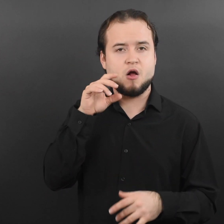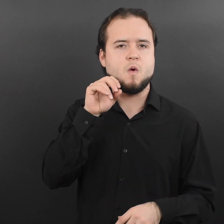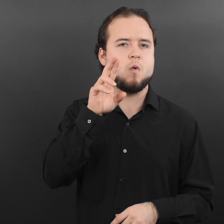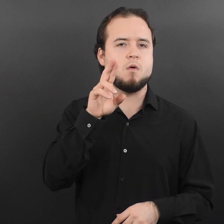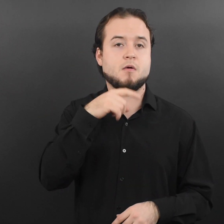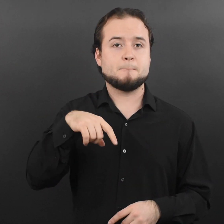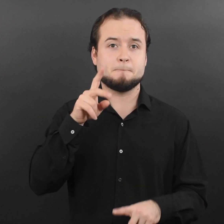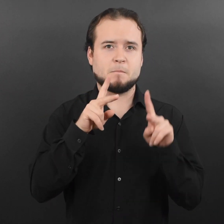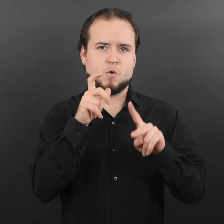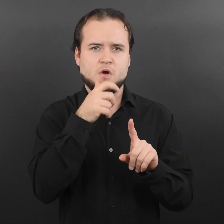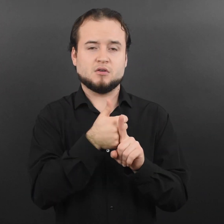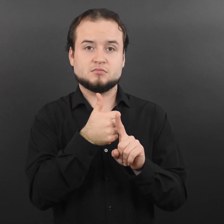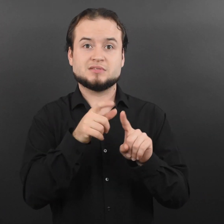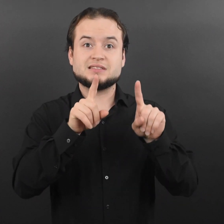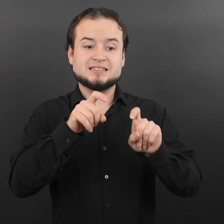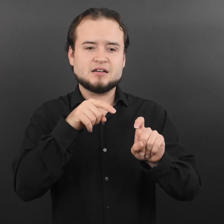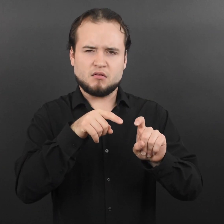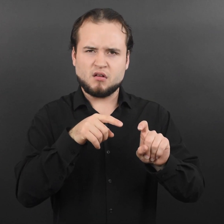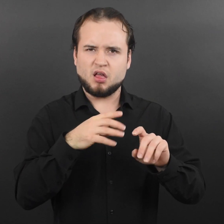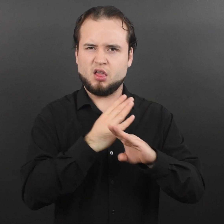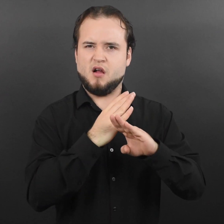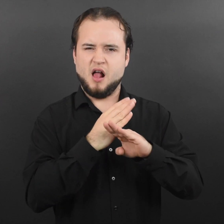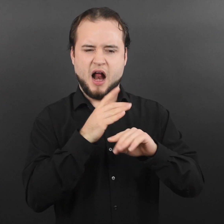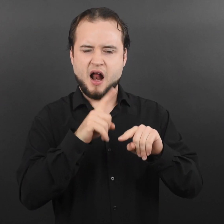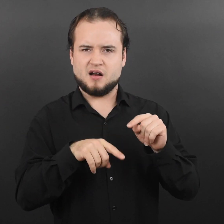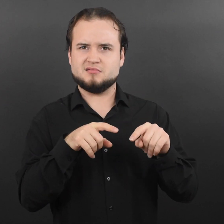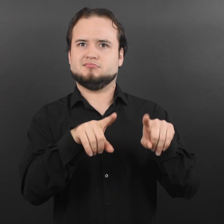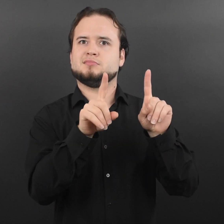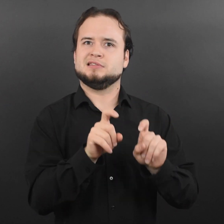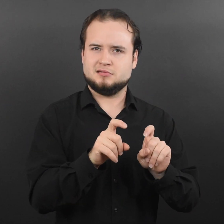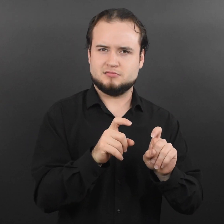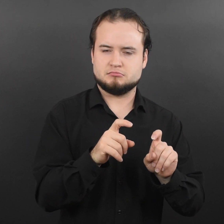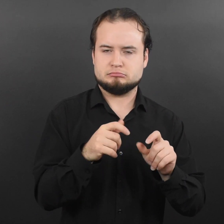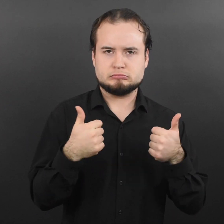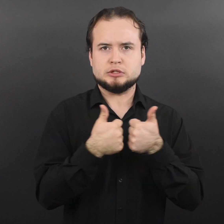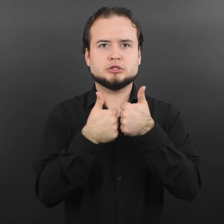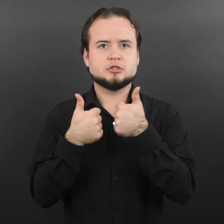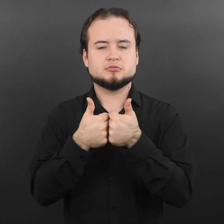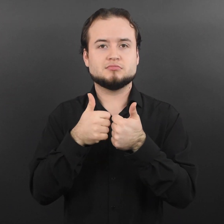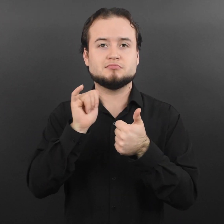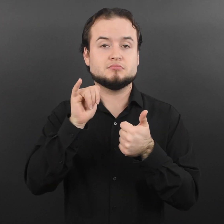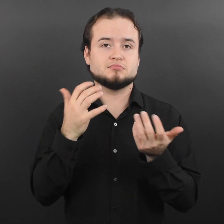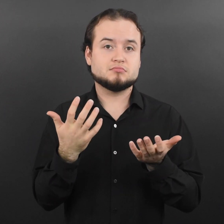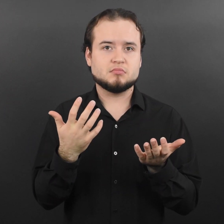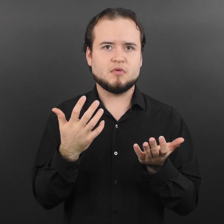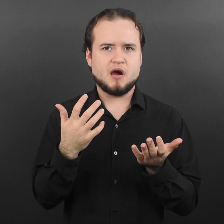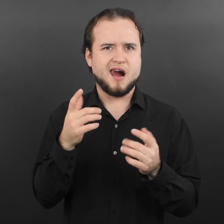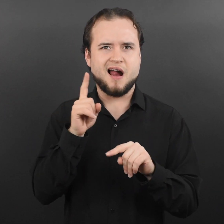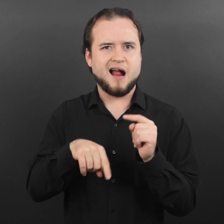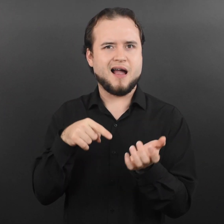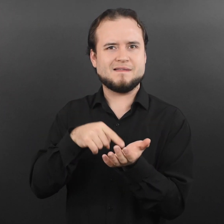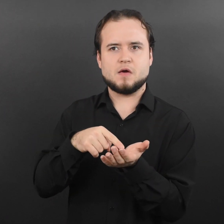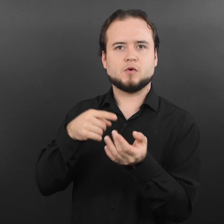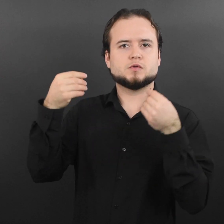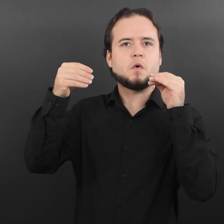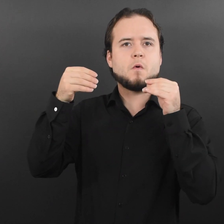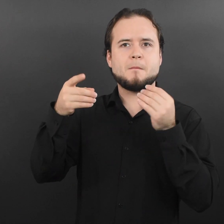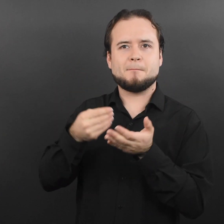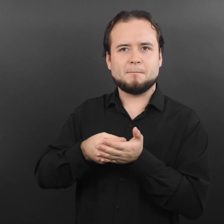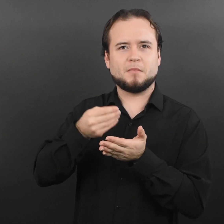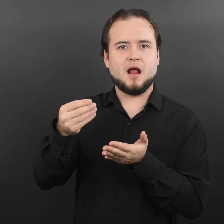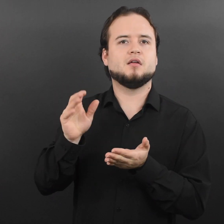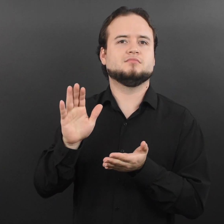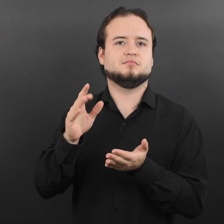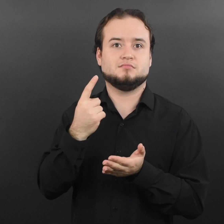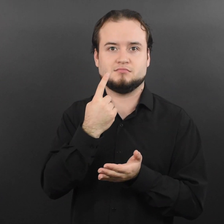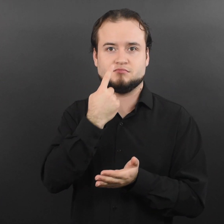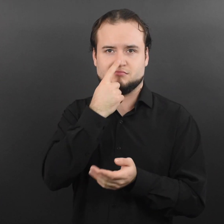Families can get one kit per family member with a limit of up to 10.